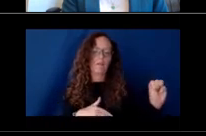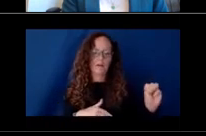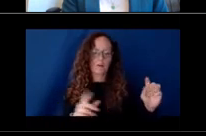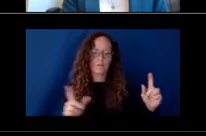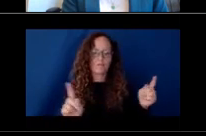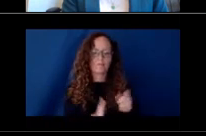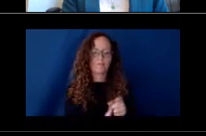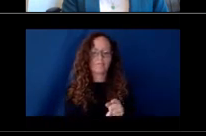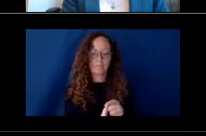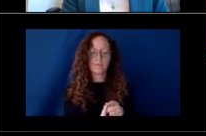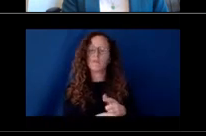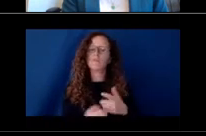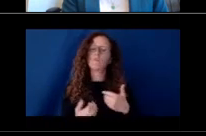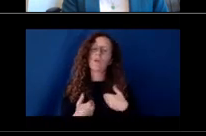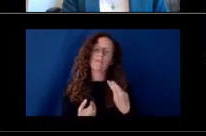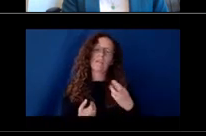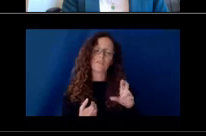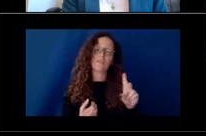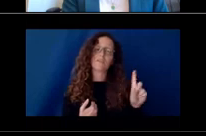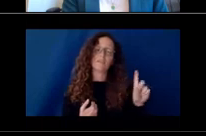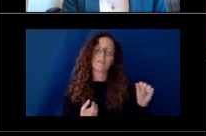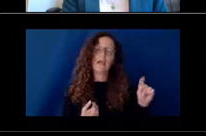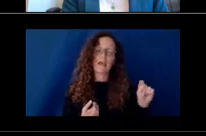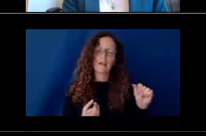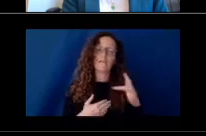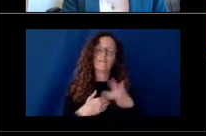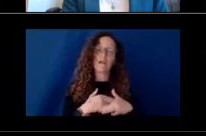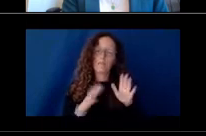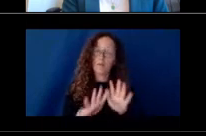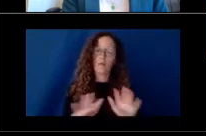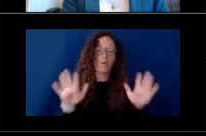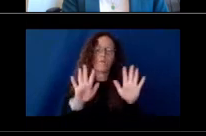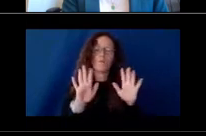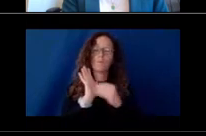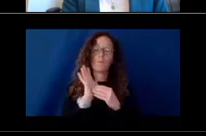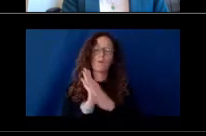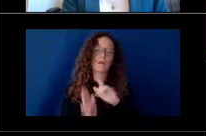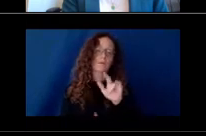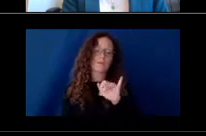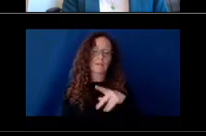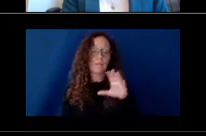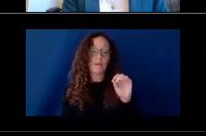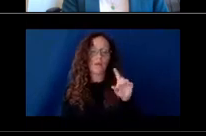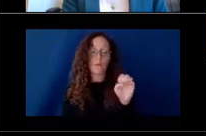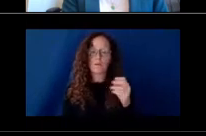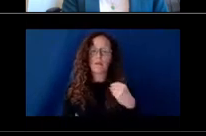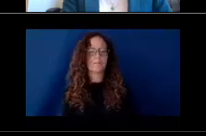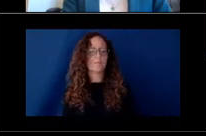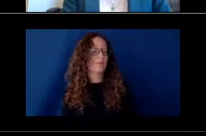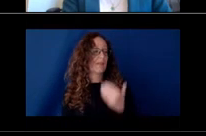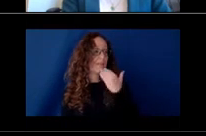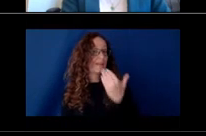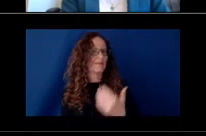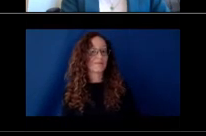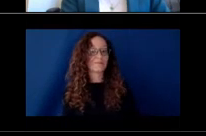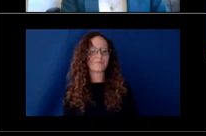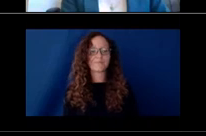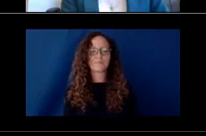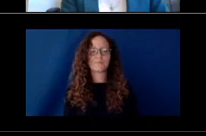in your zip code or your location and it'll provide you with that forecast.